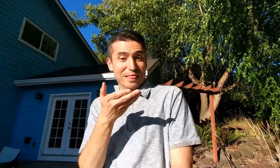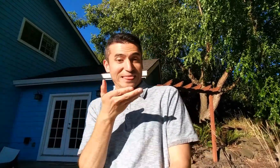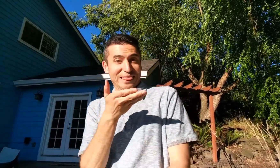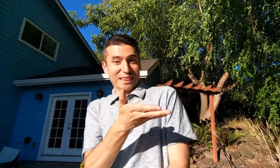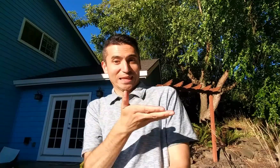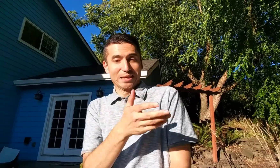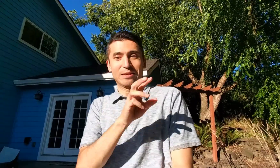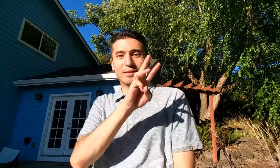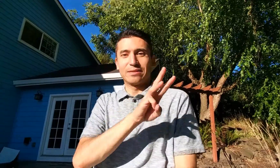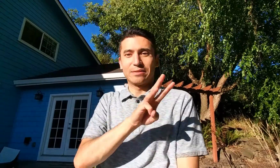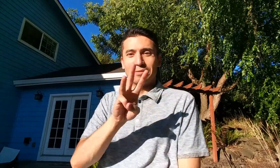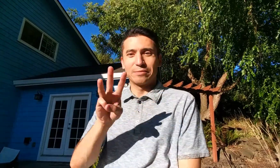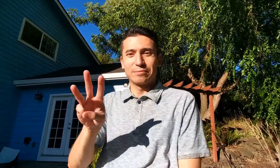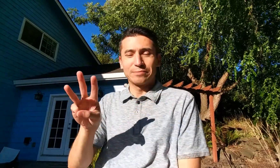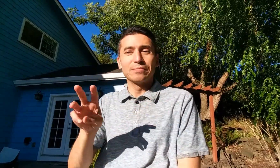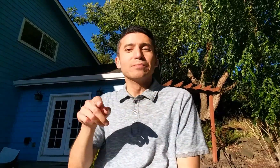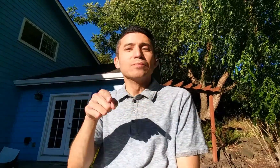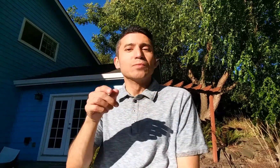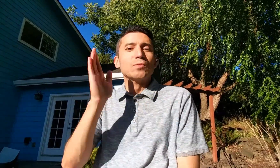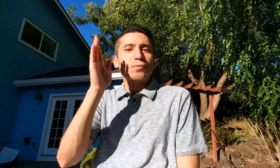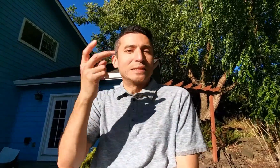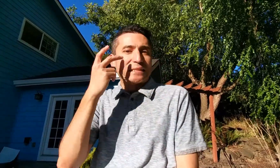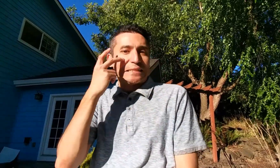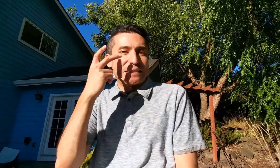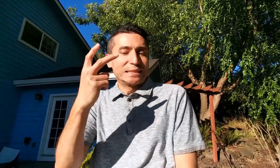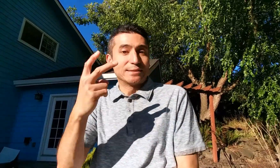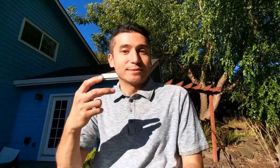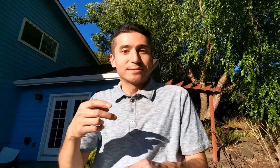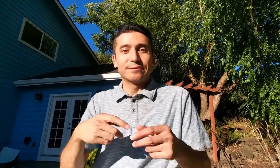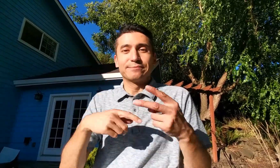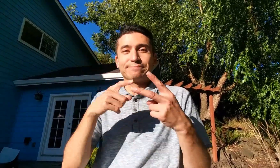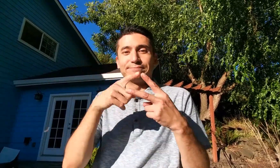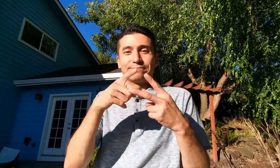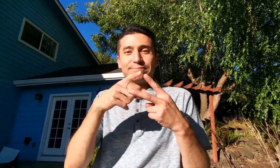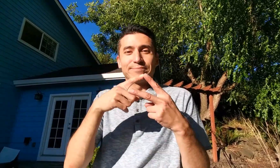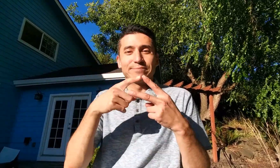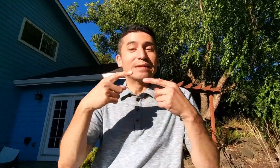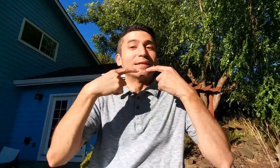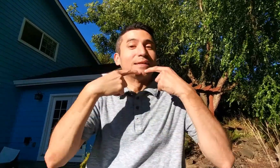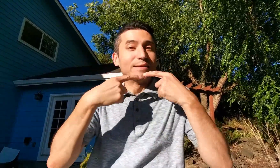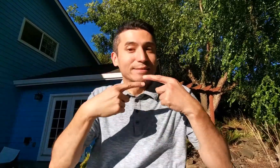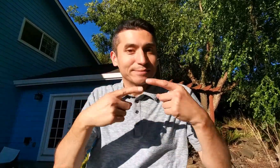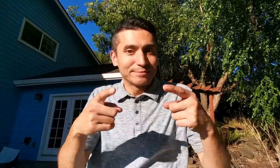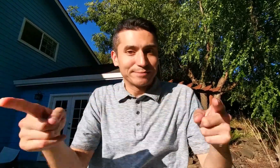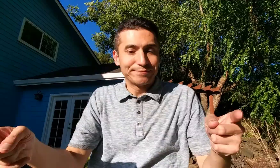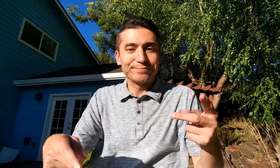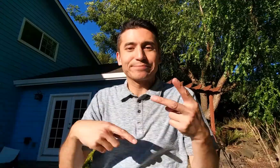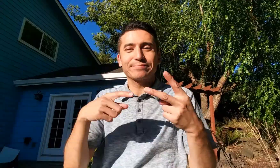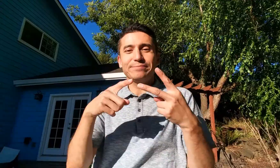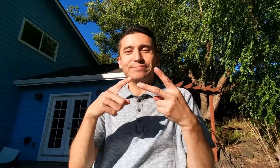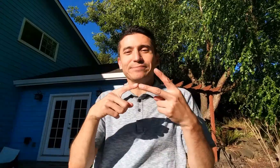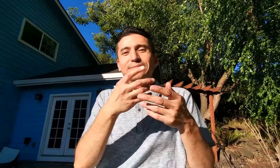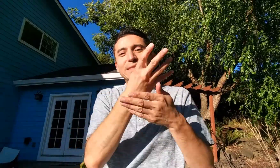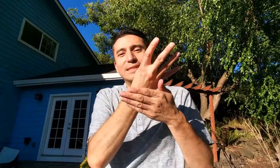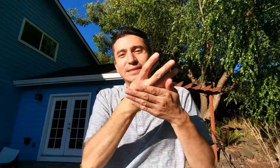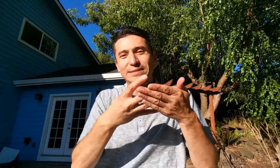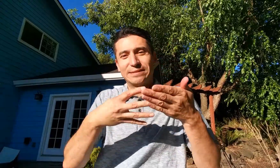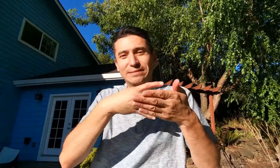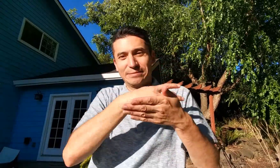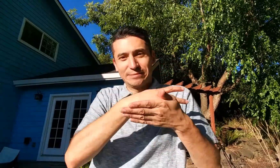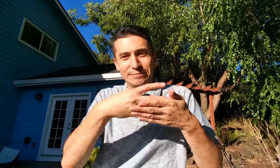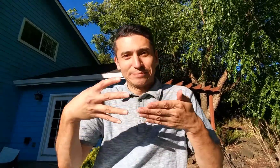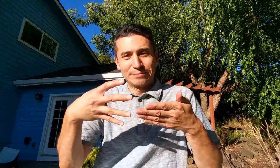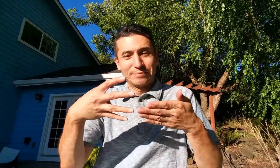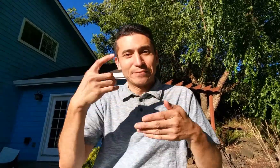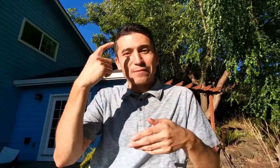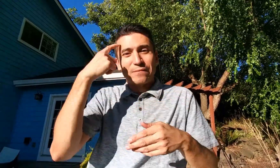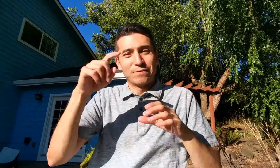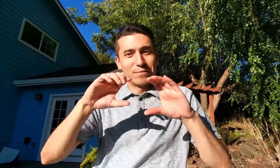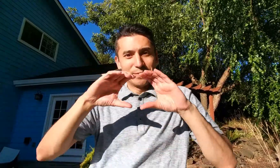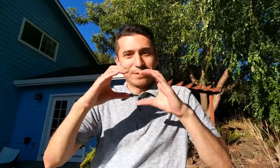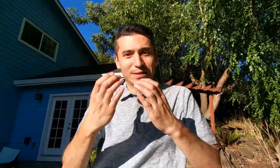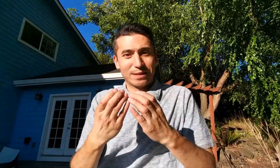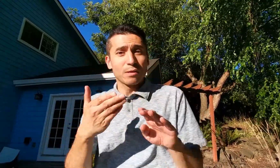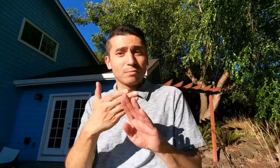There, on the class website, you will see 1) announcements and 2) the class syllabus.